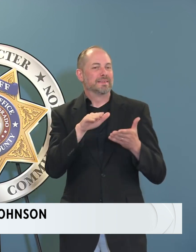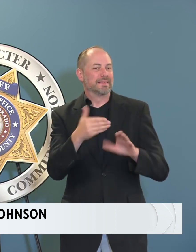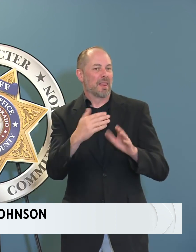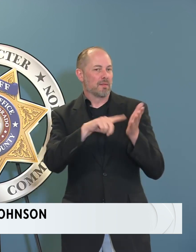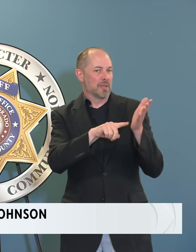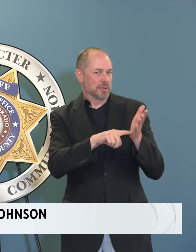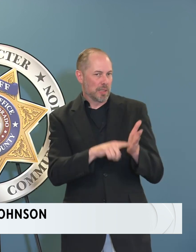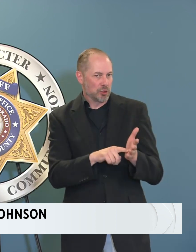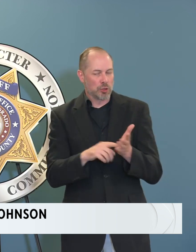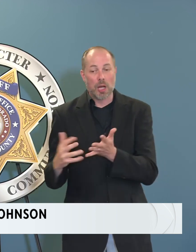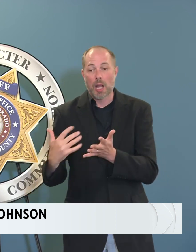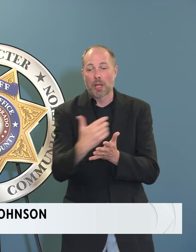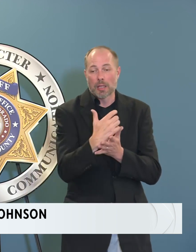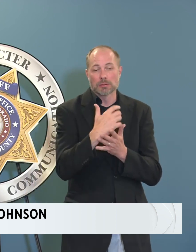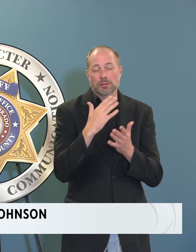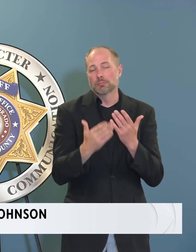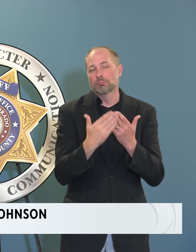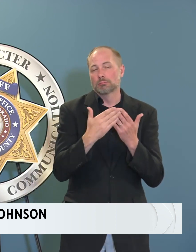THE HOURS AND DAYS FOLLOWING